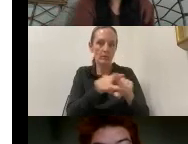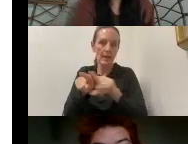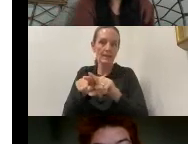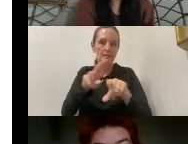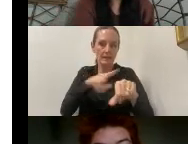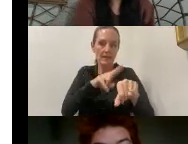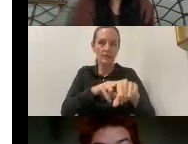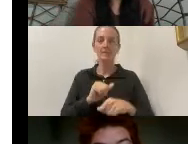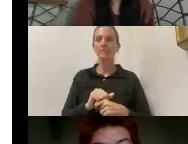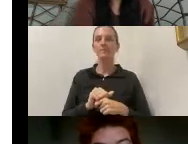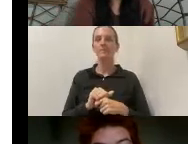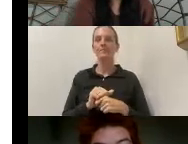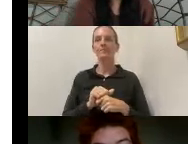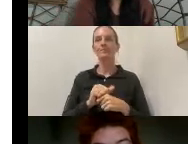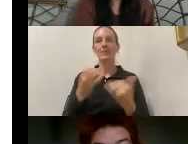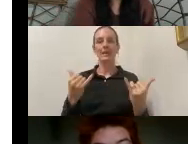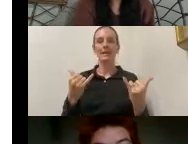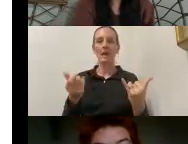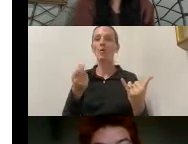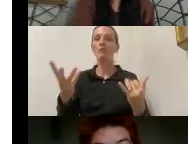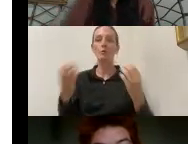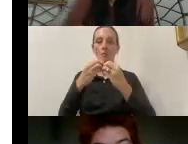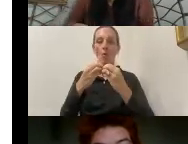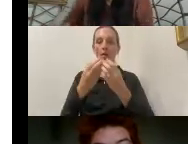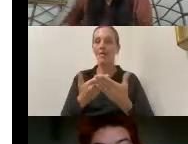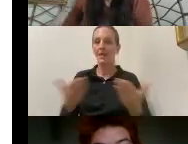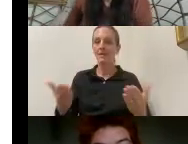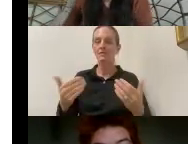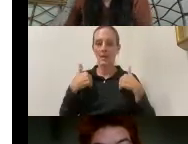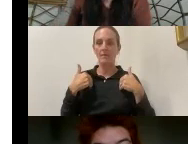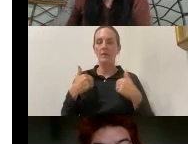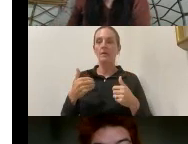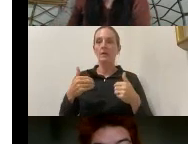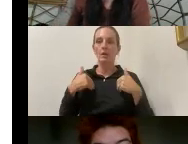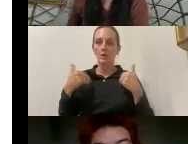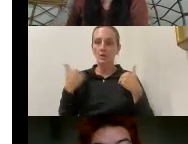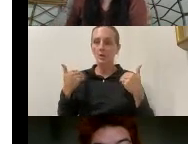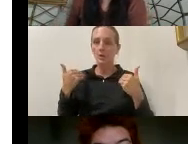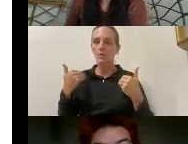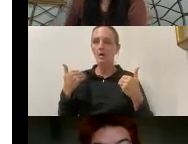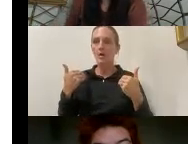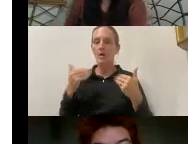A couple of other things that we do have are things like Youth Crime Prevention Coordinator,